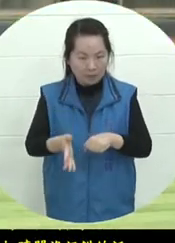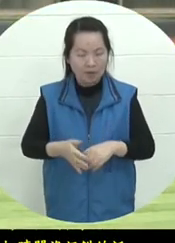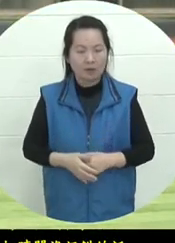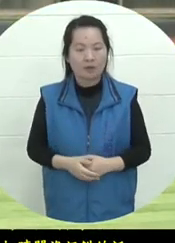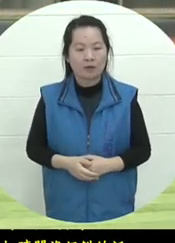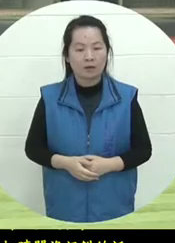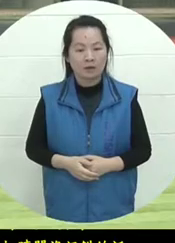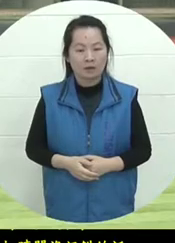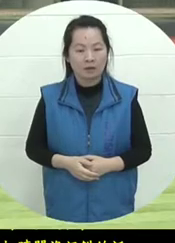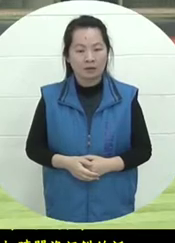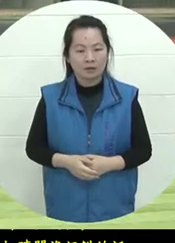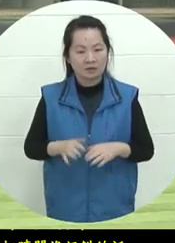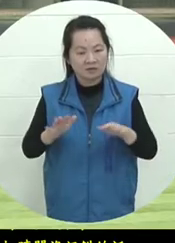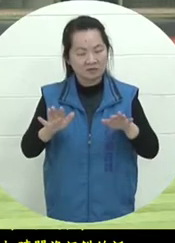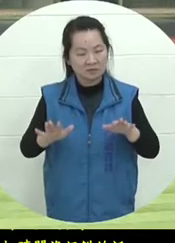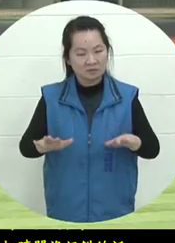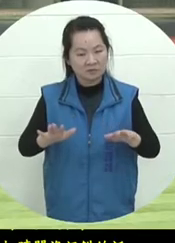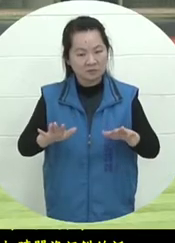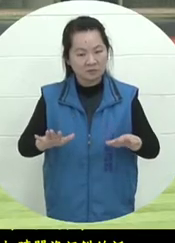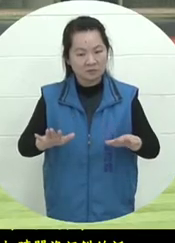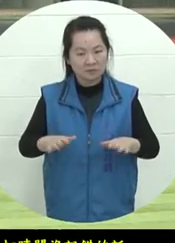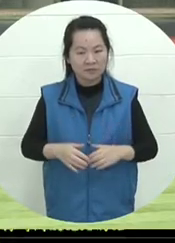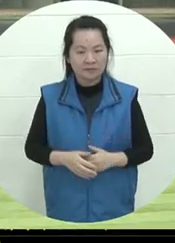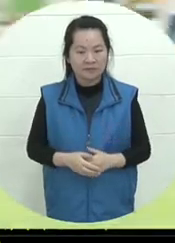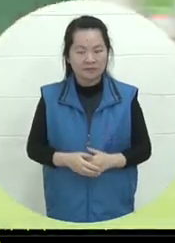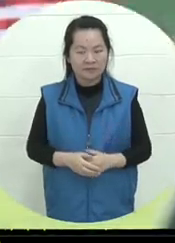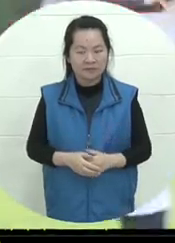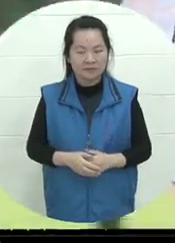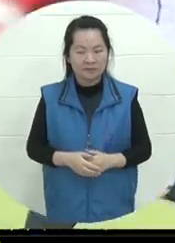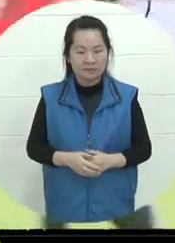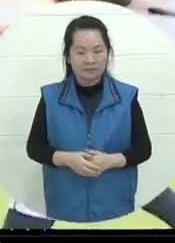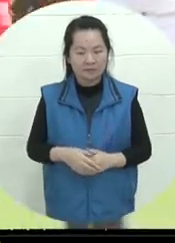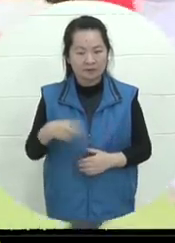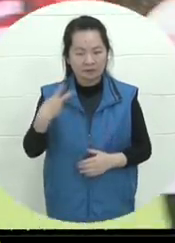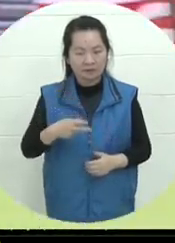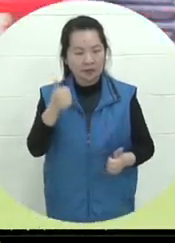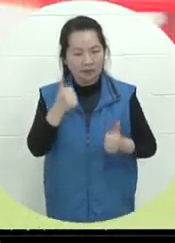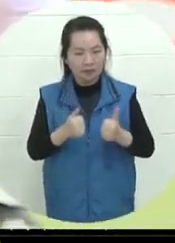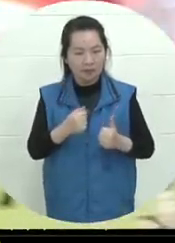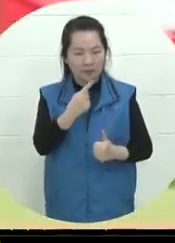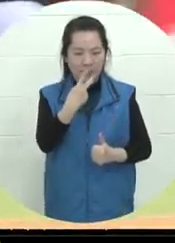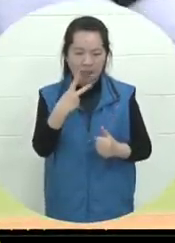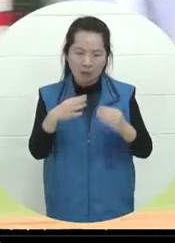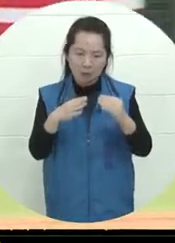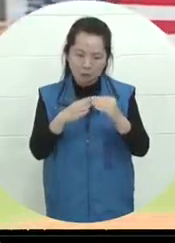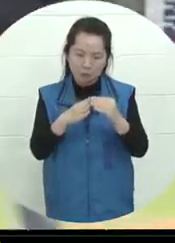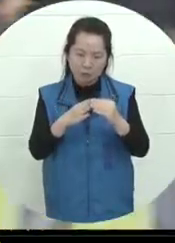it may be possible to proceed now. 1 to 2 innings , while we are discussing the